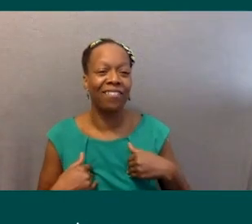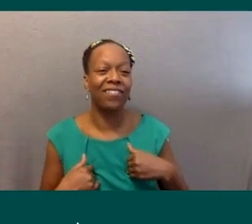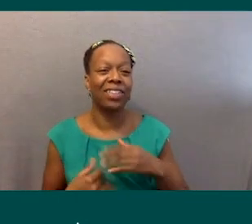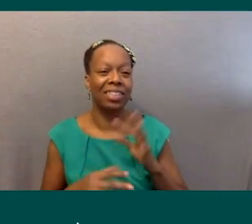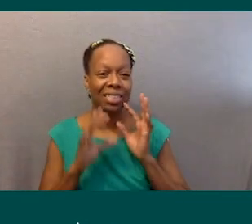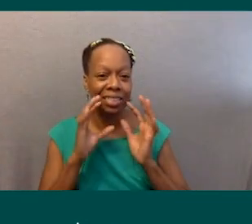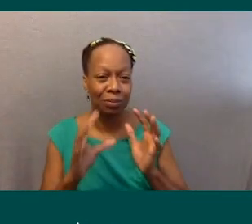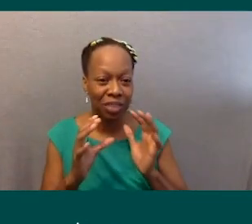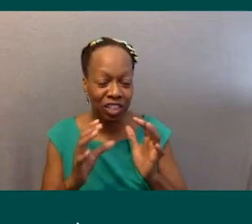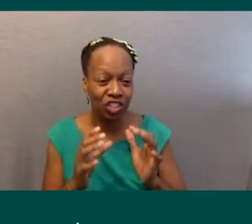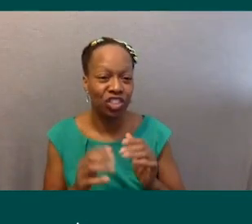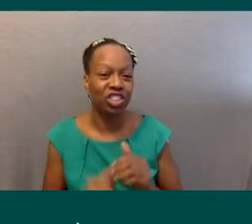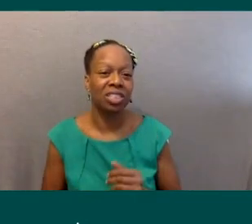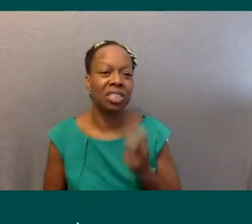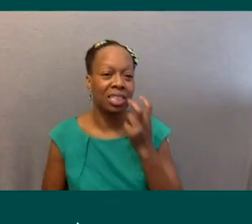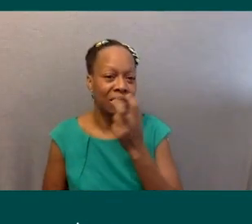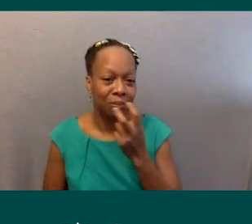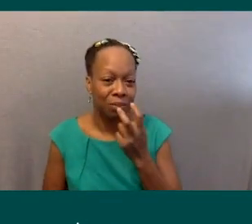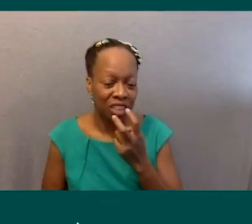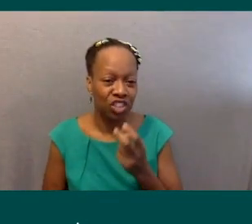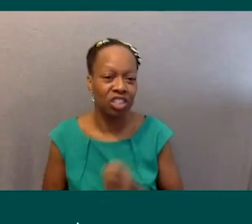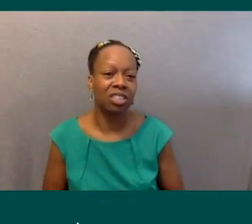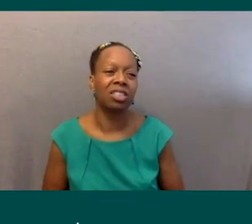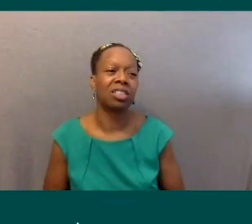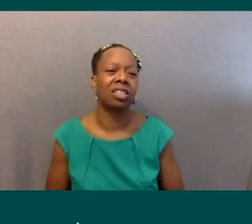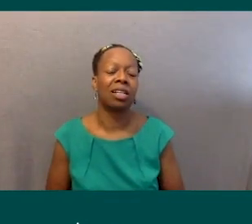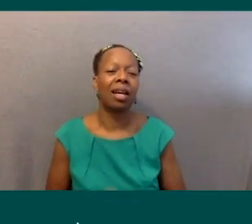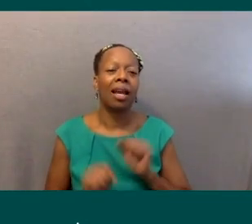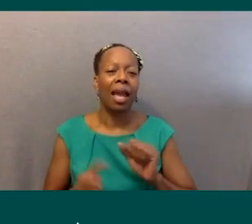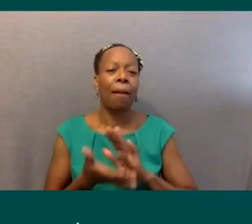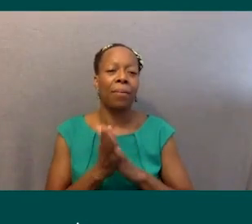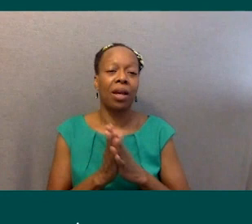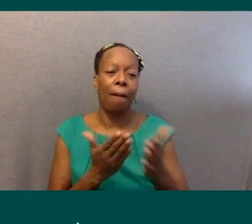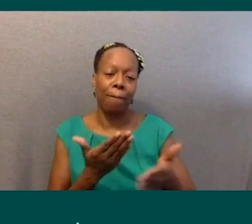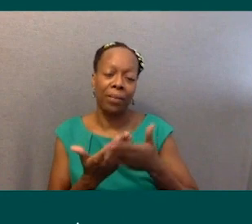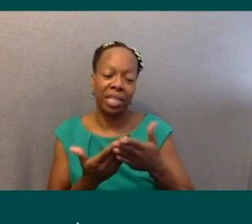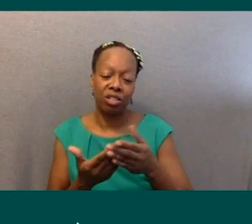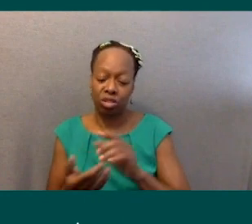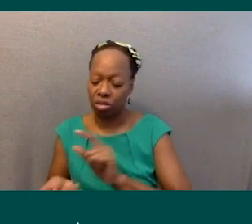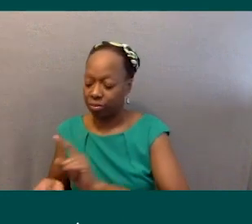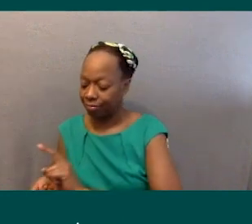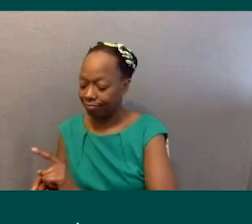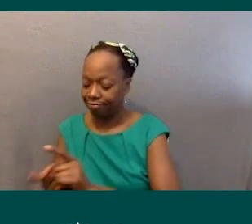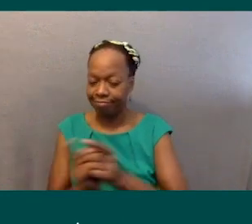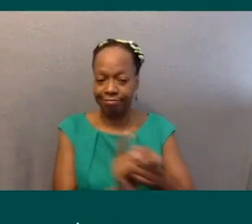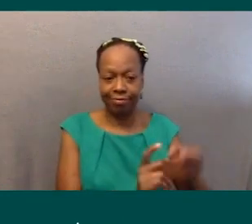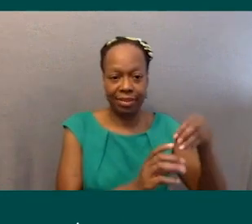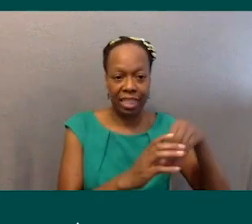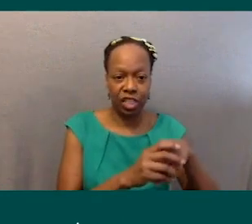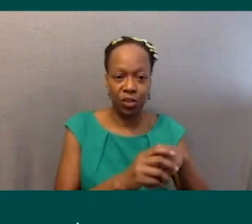a lot of times that can actually be an easier segue into the department of education system